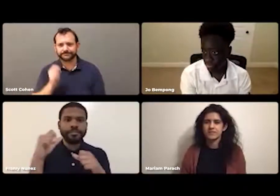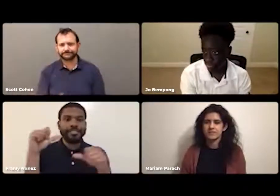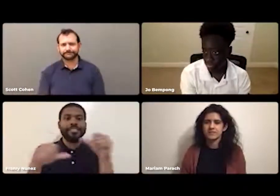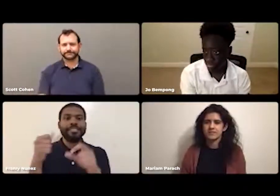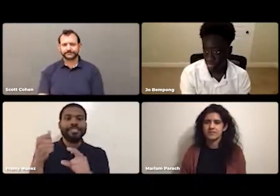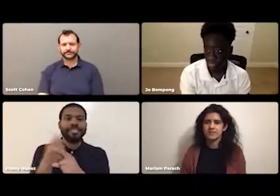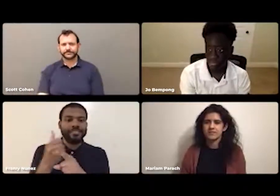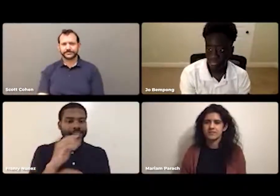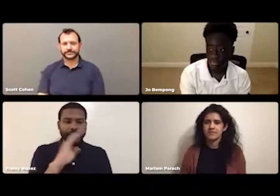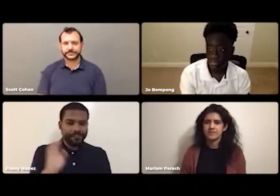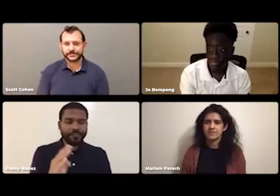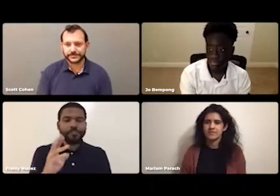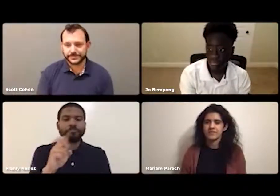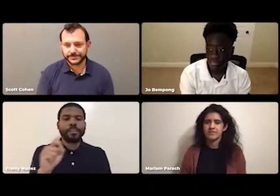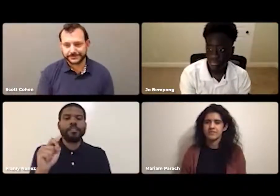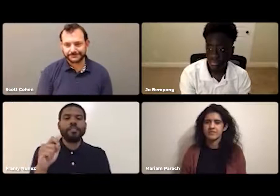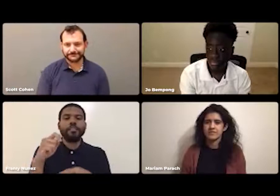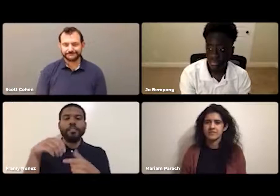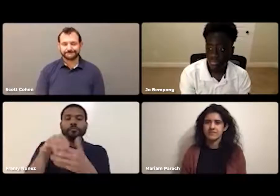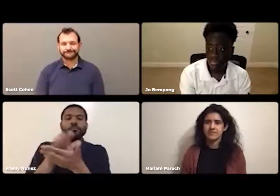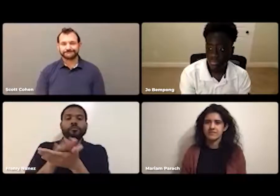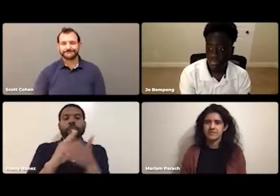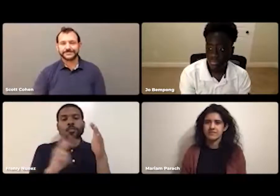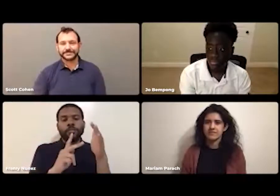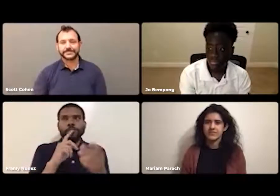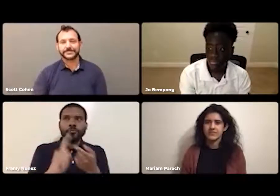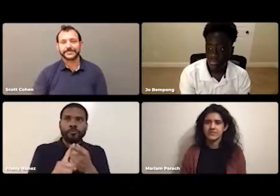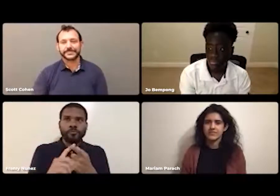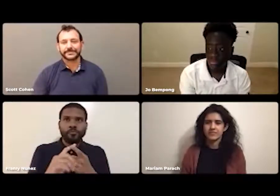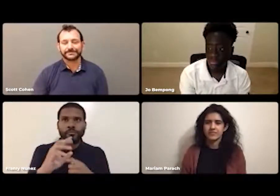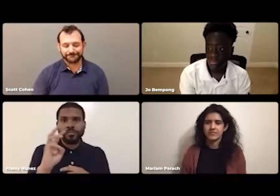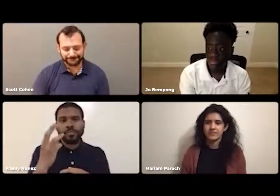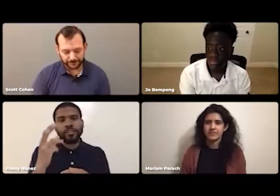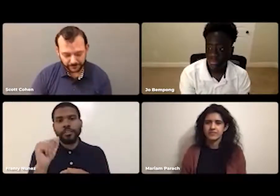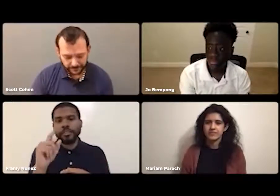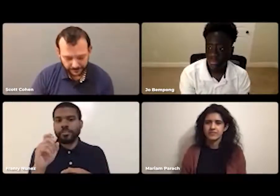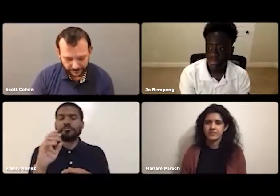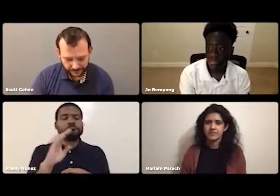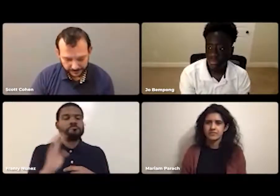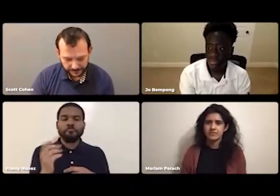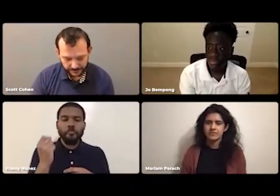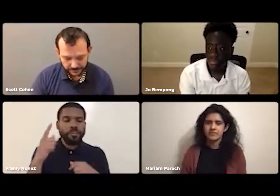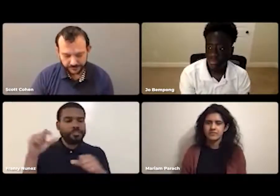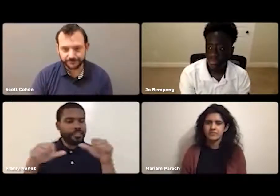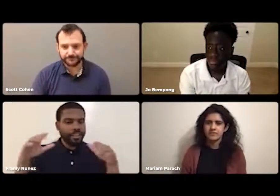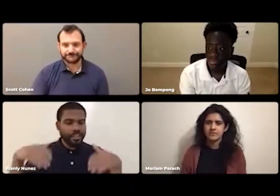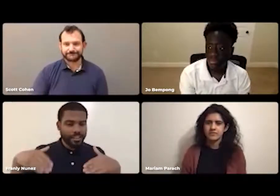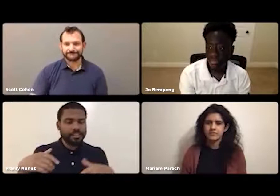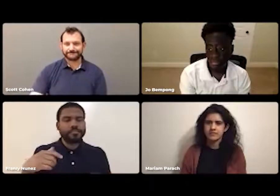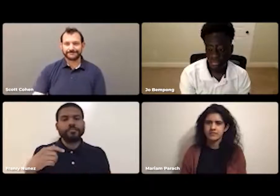The host and the presenter need to be on the same machine. I don't know what happened, but we fixed the problem. Thank you so much. Should we go back? Should I go back? I think we should. Let me back up. OK, so you looked up to your siblings.